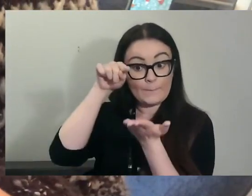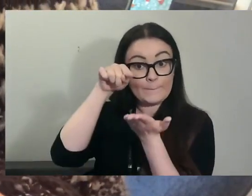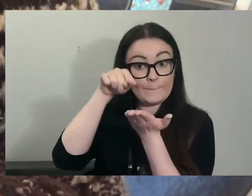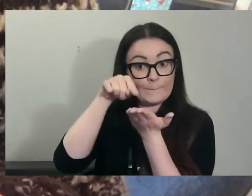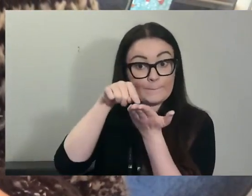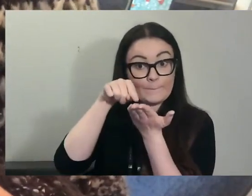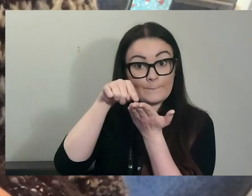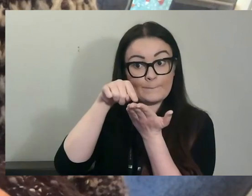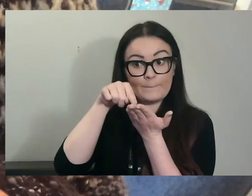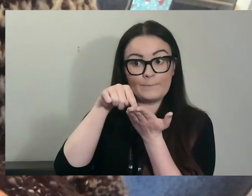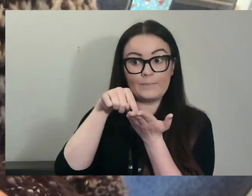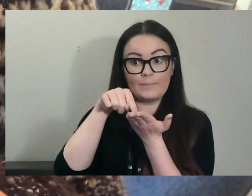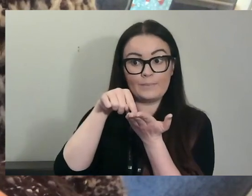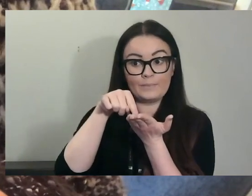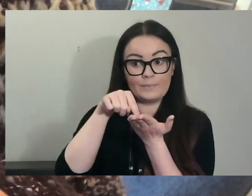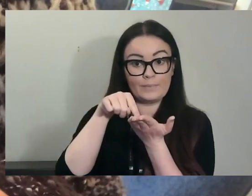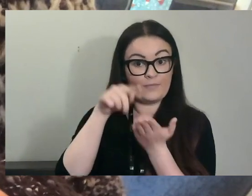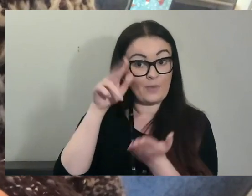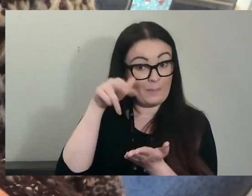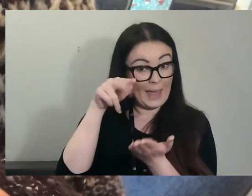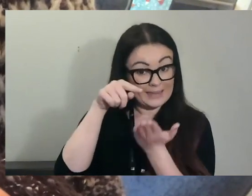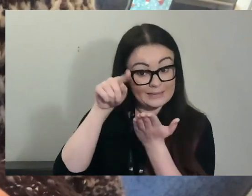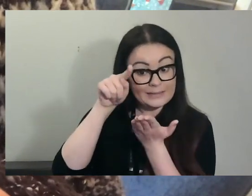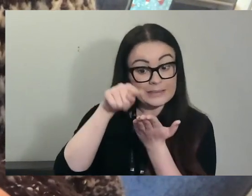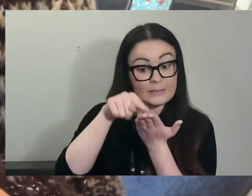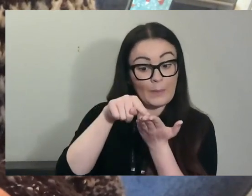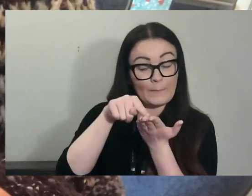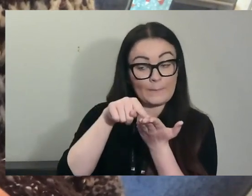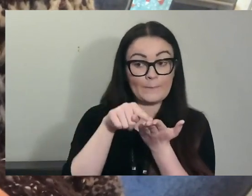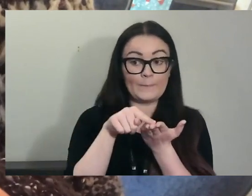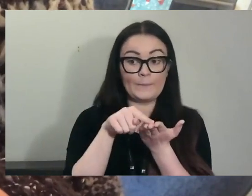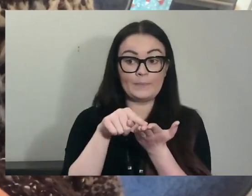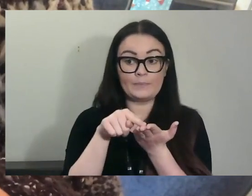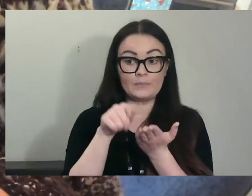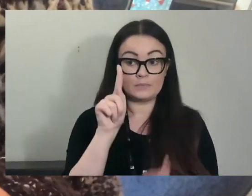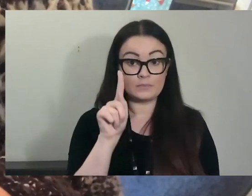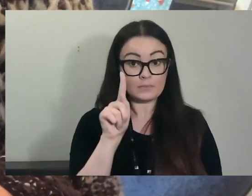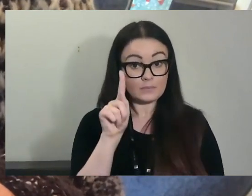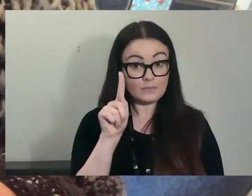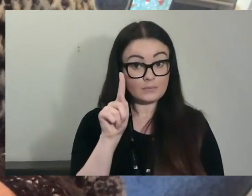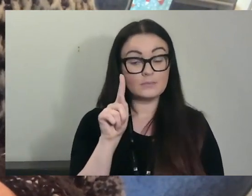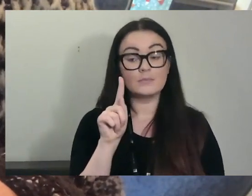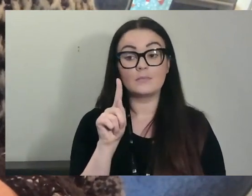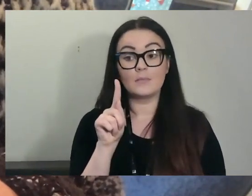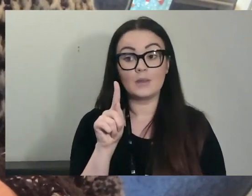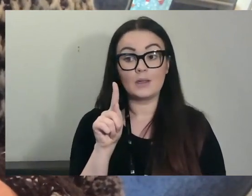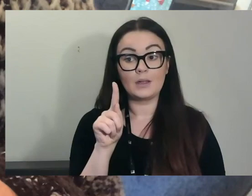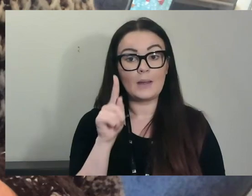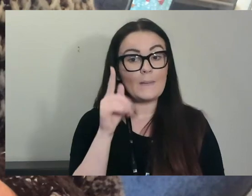going to put my finger in the blue paint like this and if you're going to do the finger